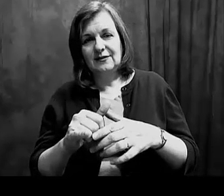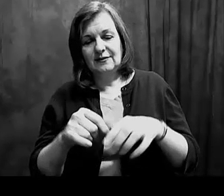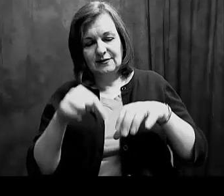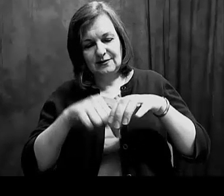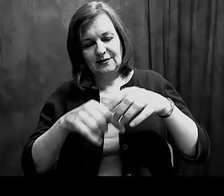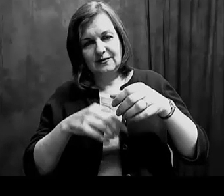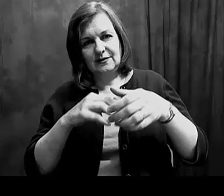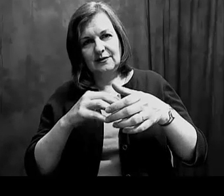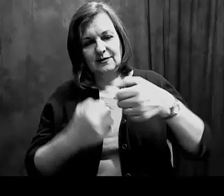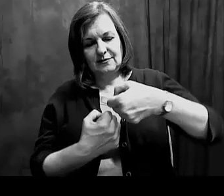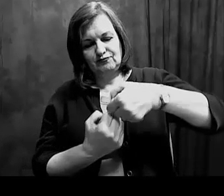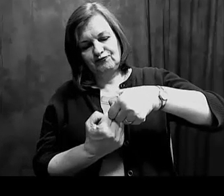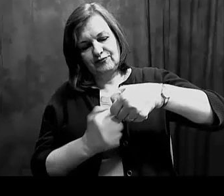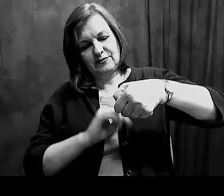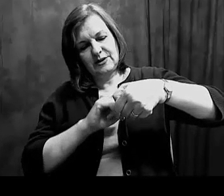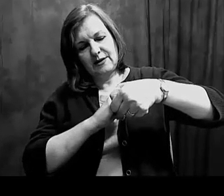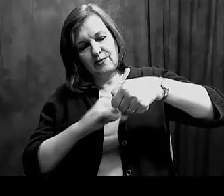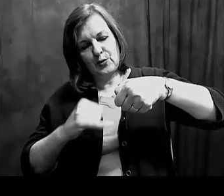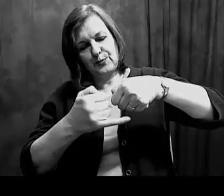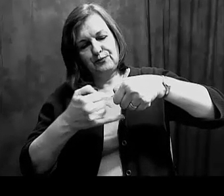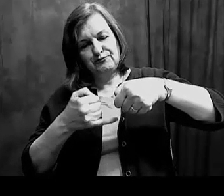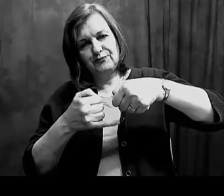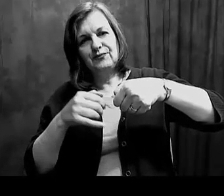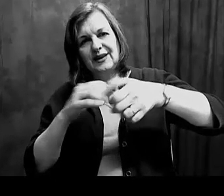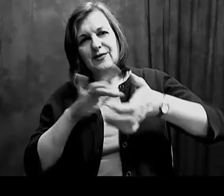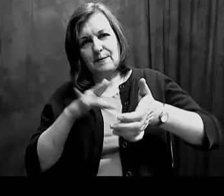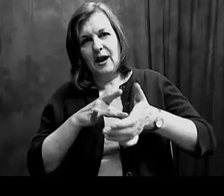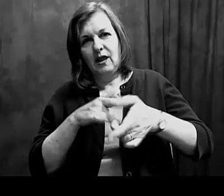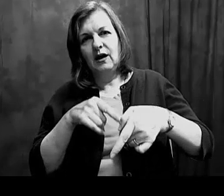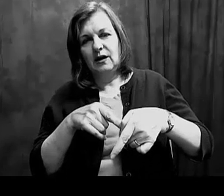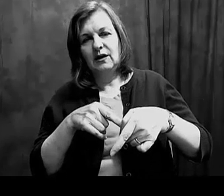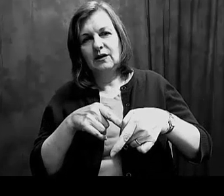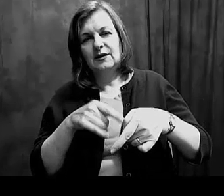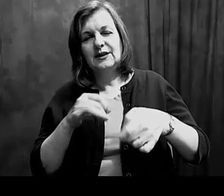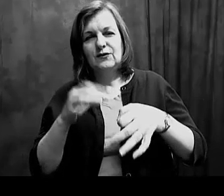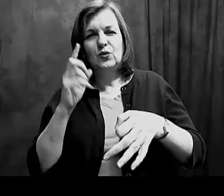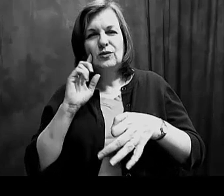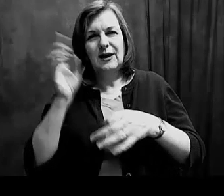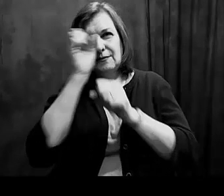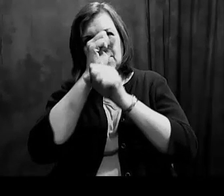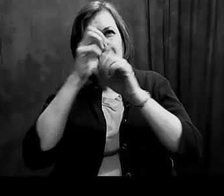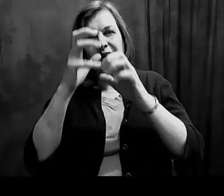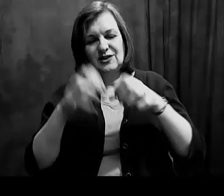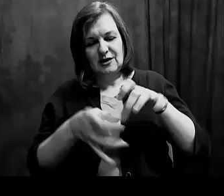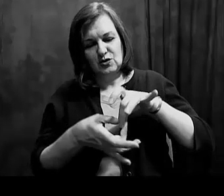so you know where that's located so if you can imagine tearing that ligament - YUCK!